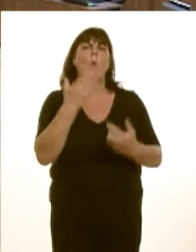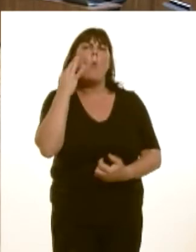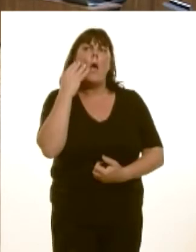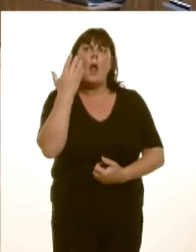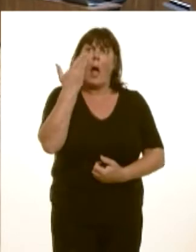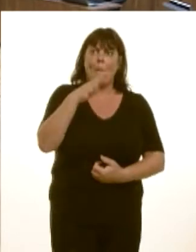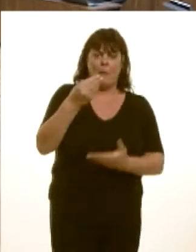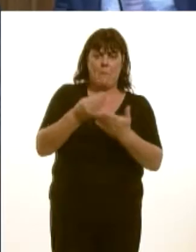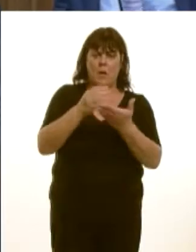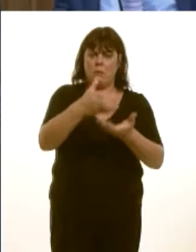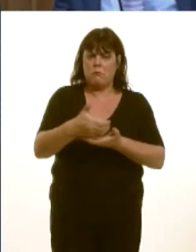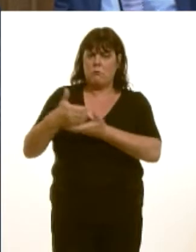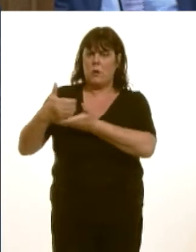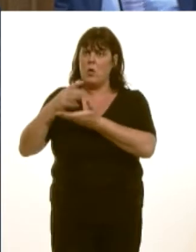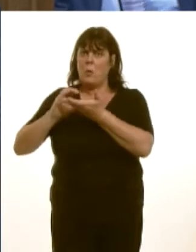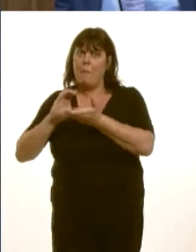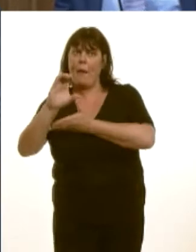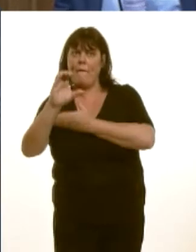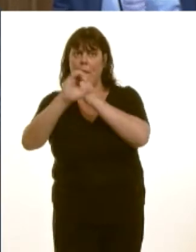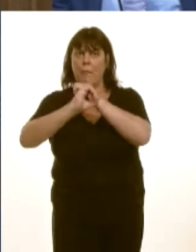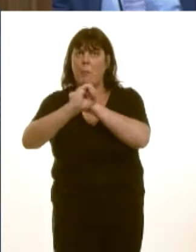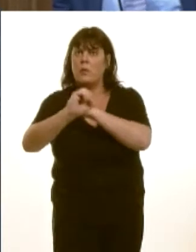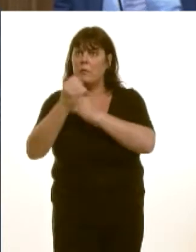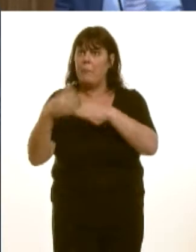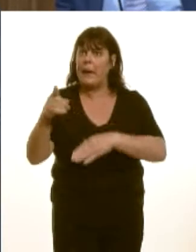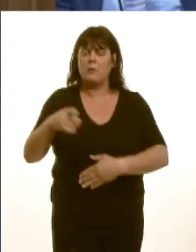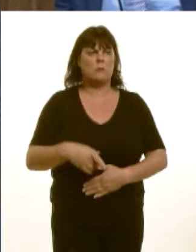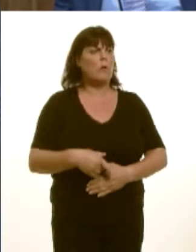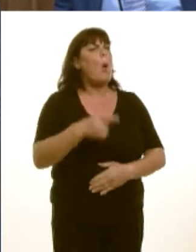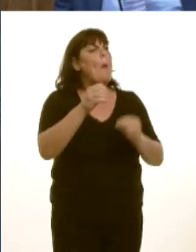Carwyn Jones: It is surely within BT’s interest to do that itself.